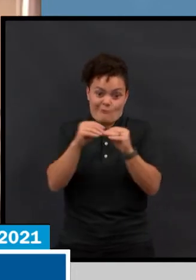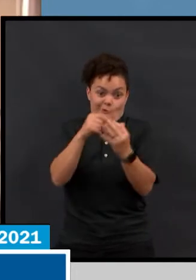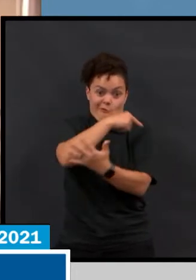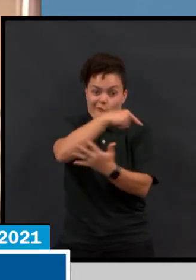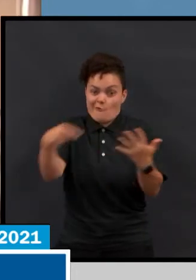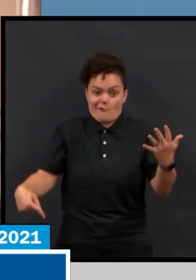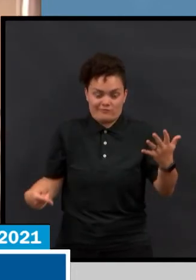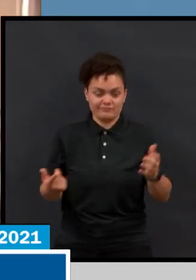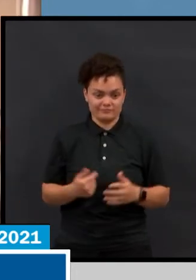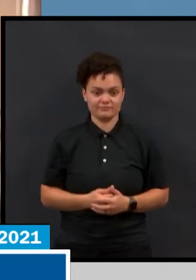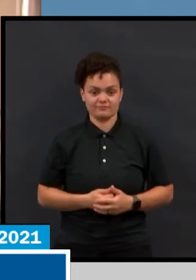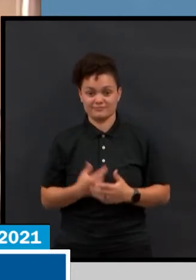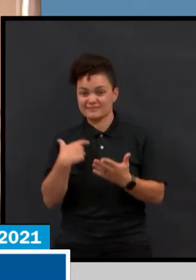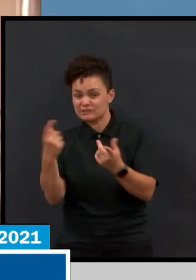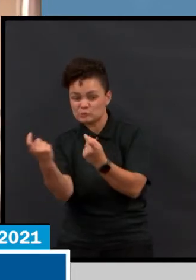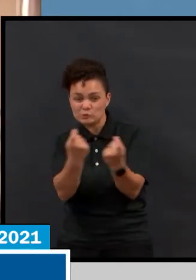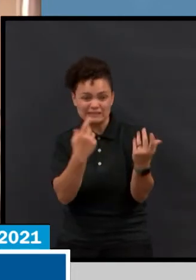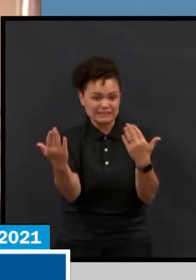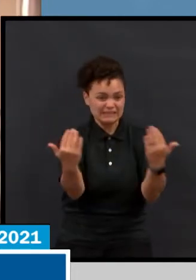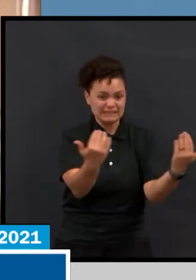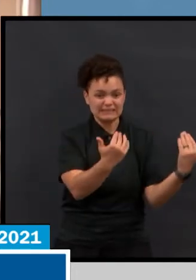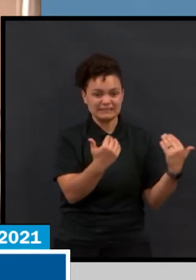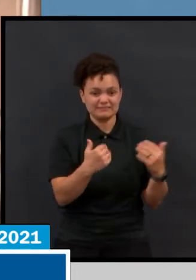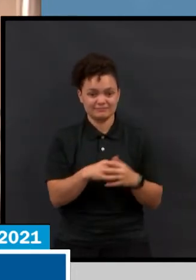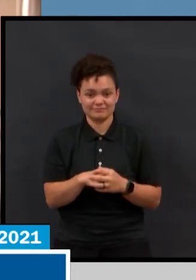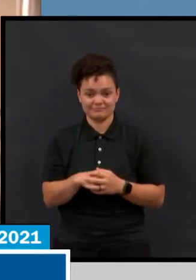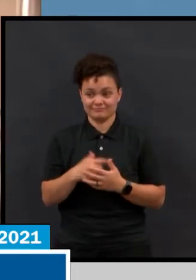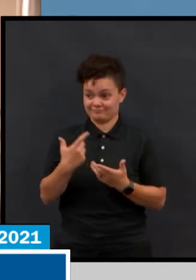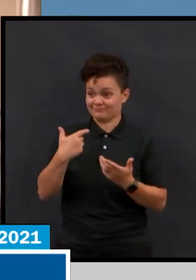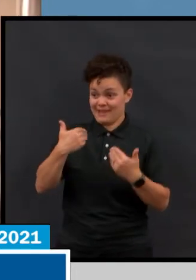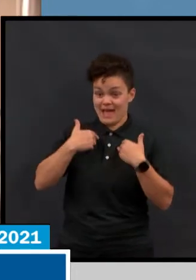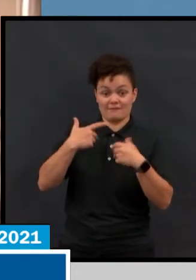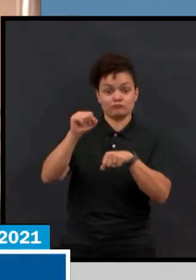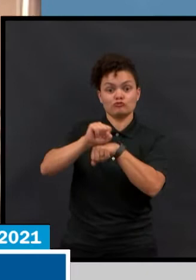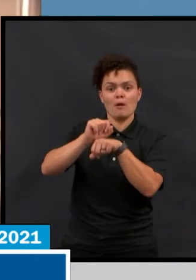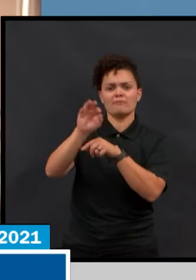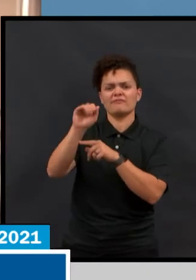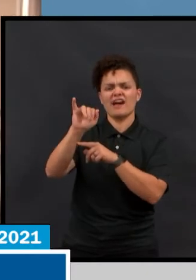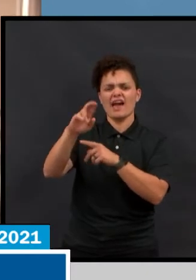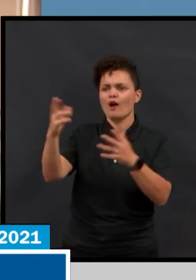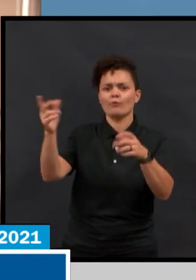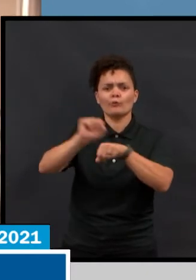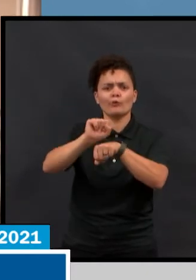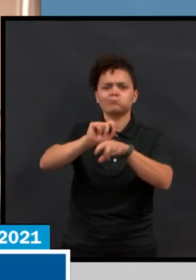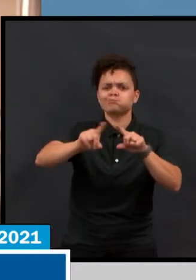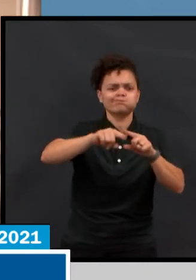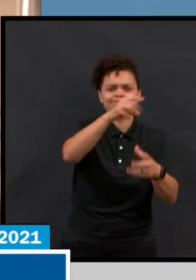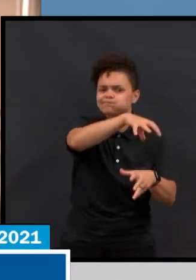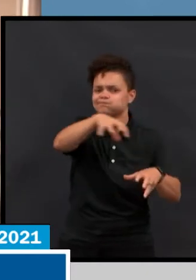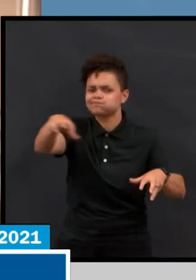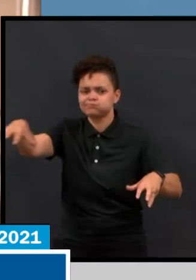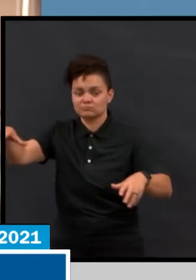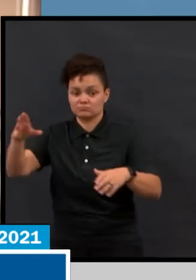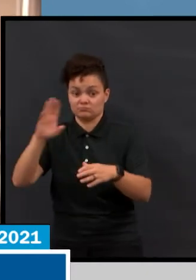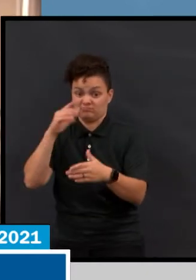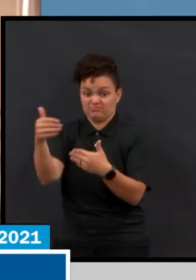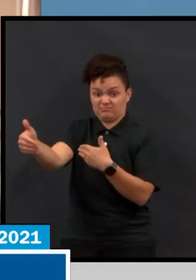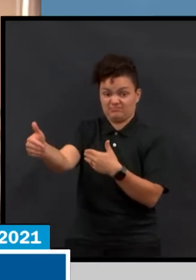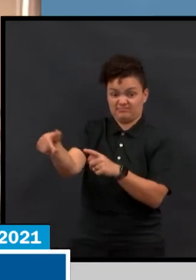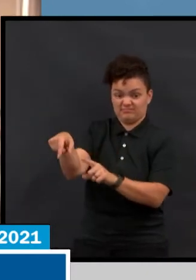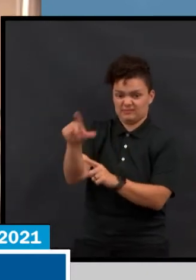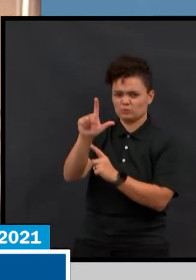uh we have a job fair that's uh taking place this weekend the 28th it's at ball arena and it's from